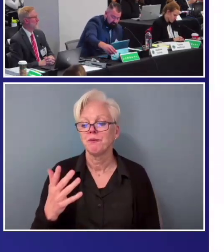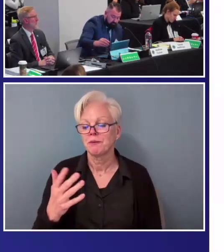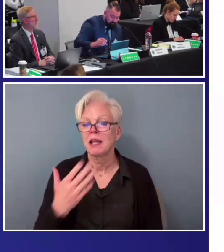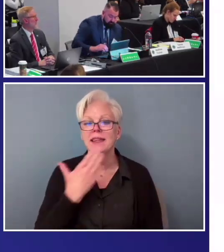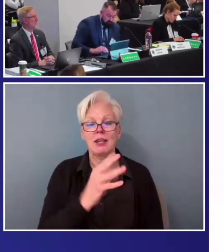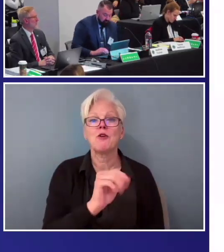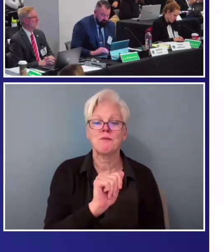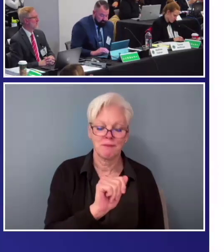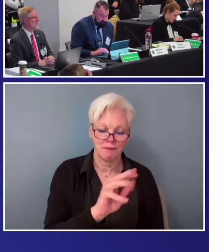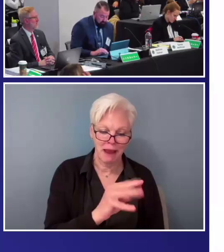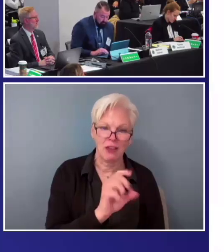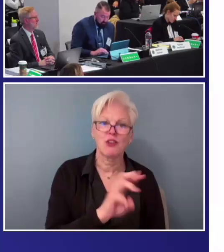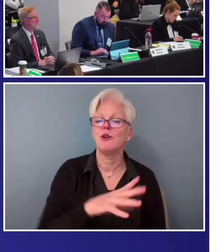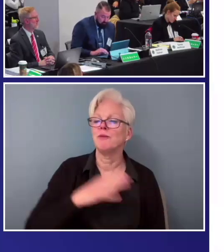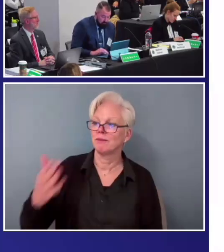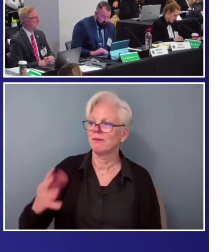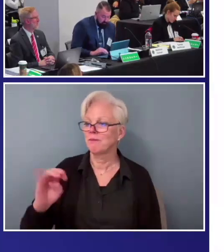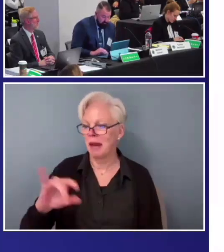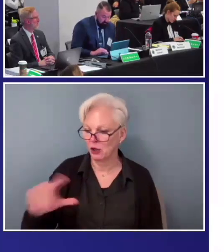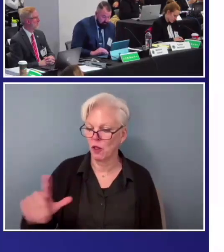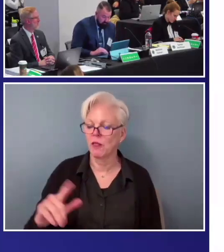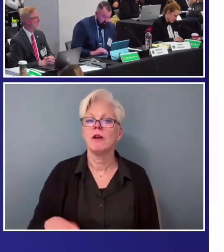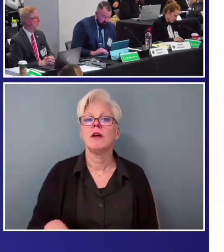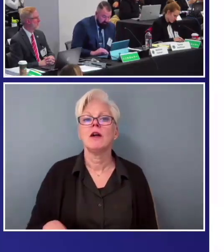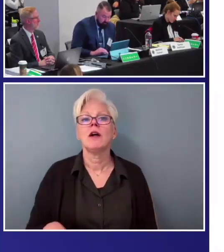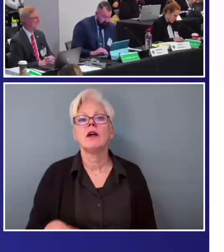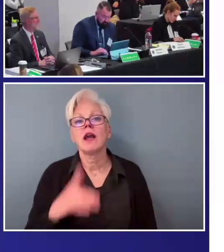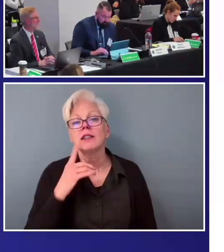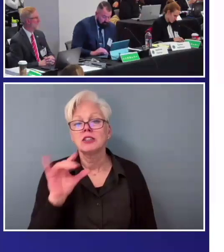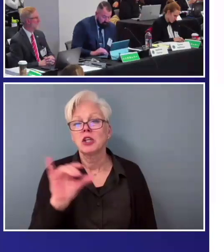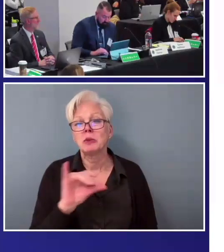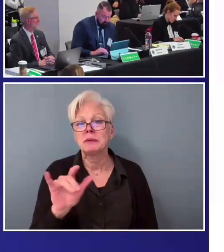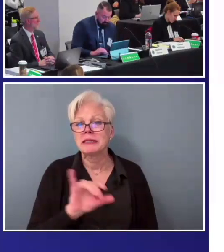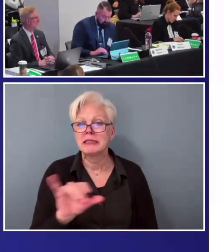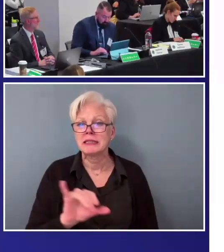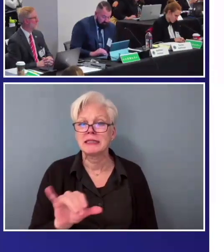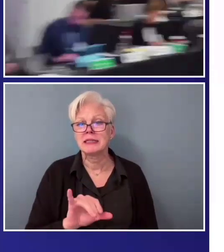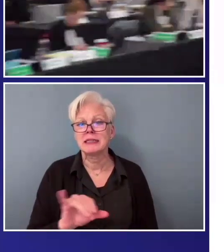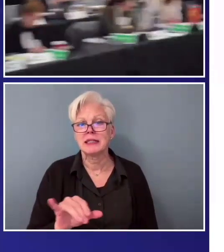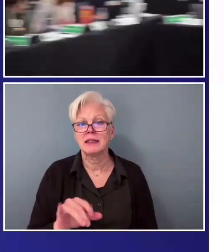I think probably along the same line. So on, on slide nine,